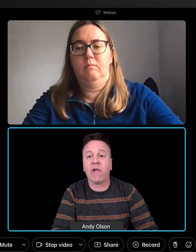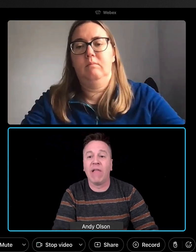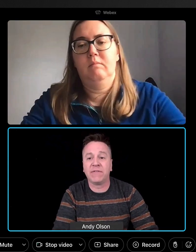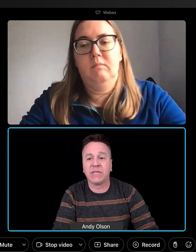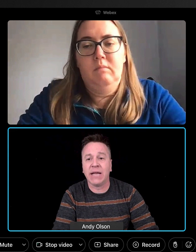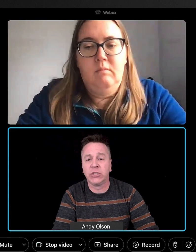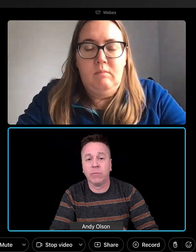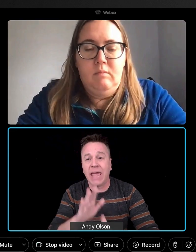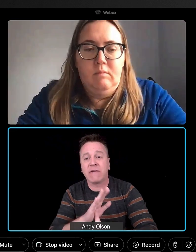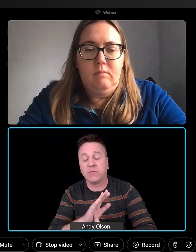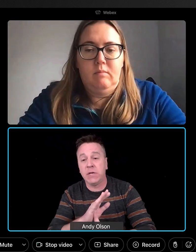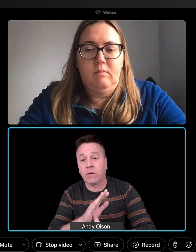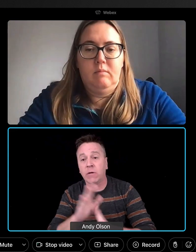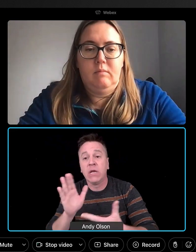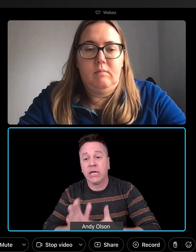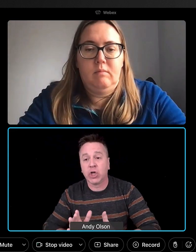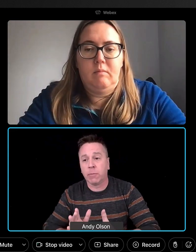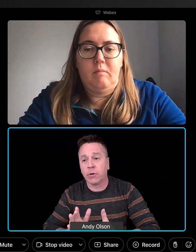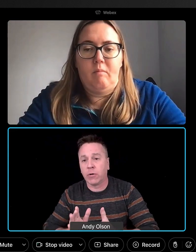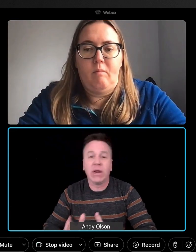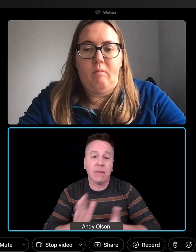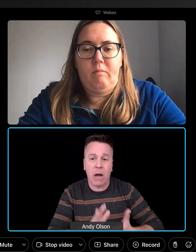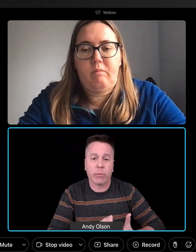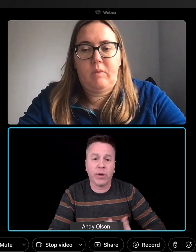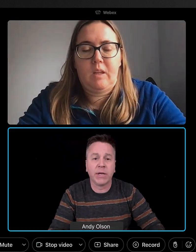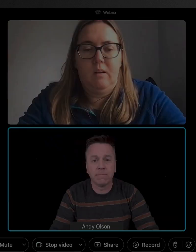on the left side, so active speaker, interpreter and Powerpoint.